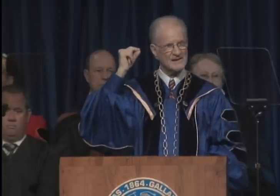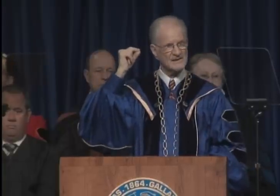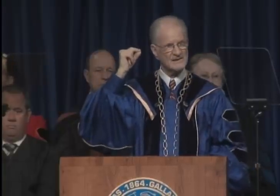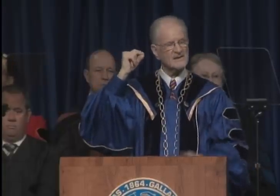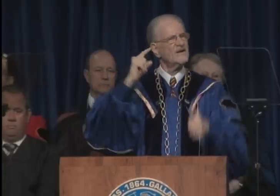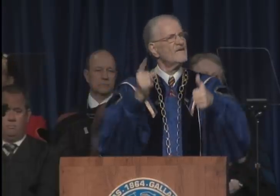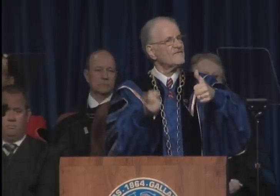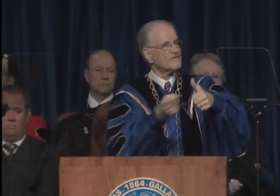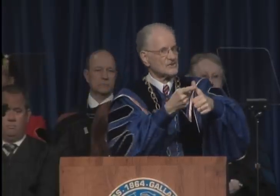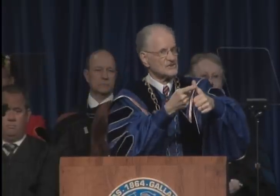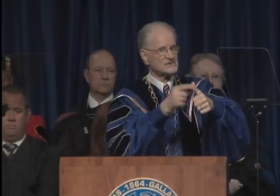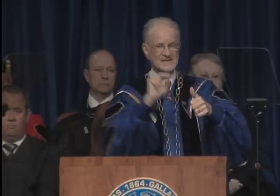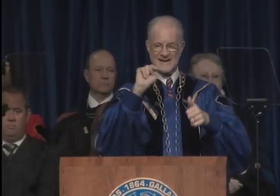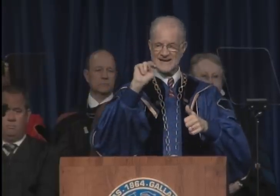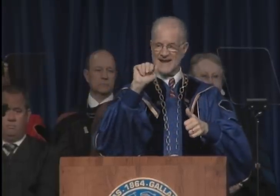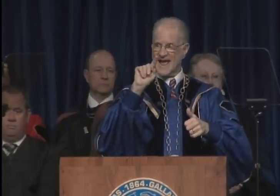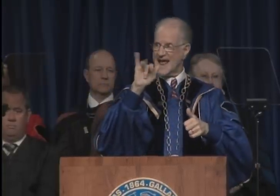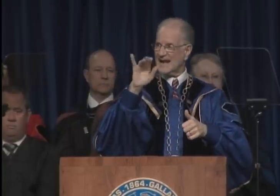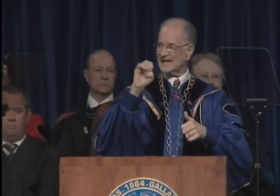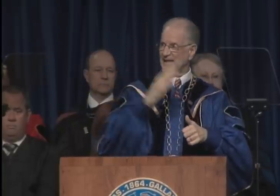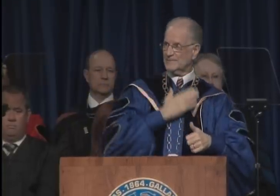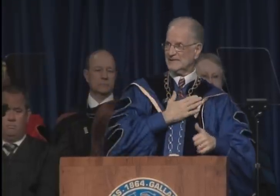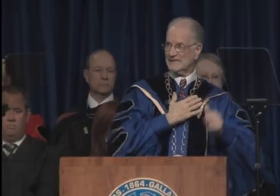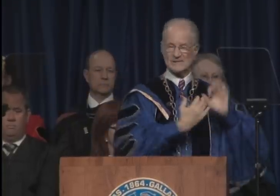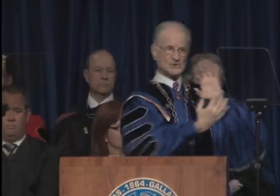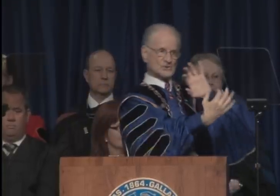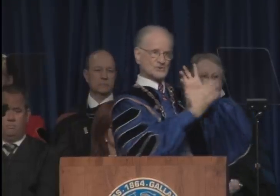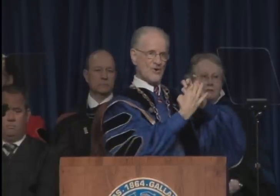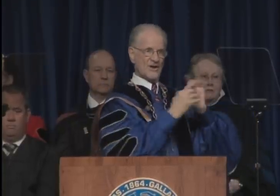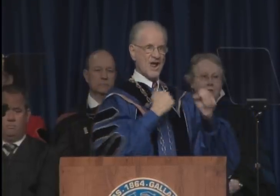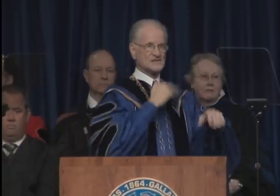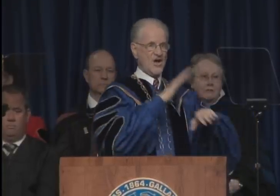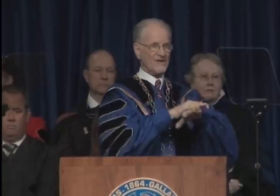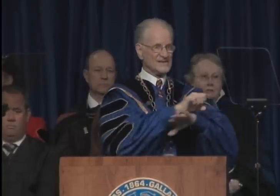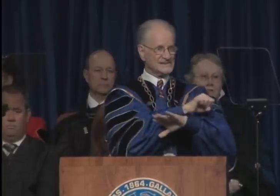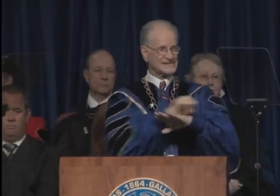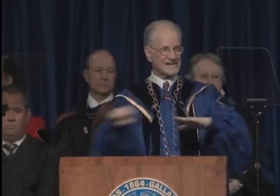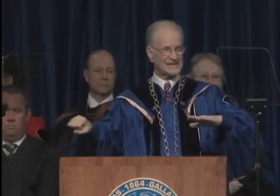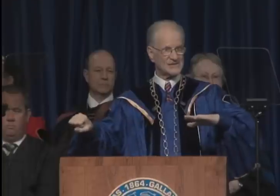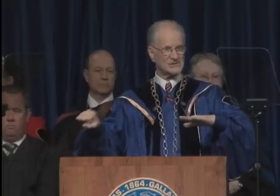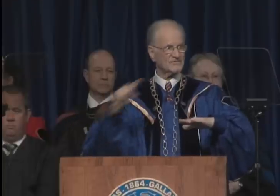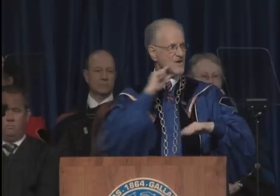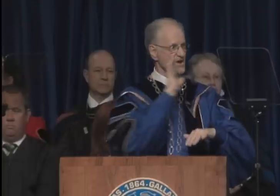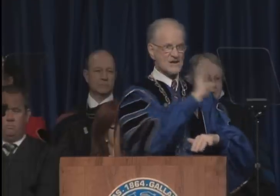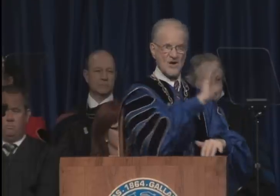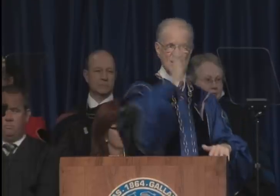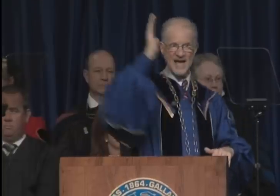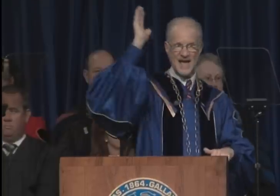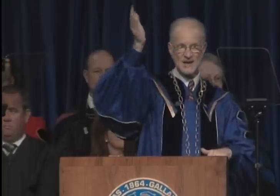First, Natalie, please join us on stage for your address.